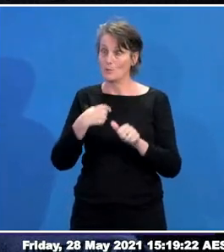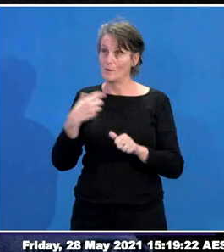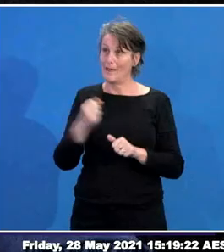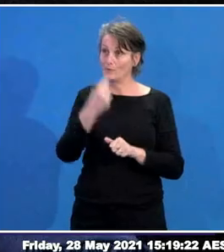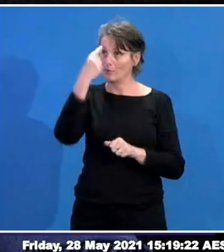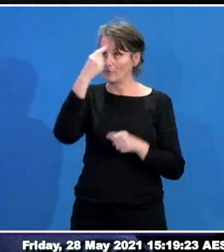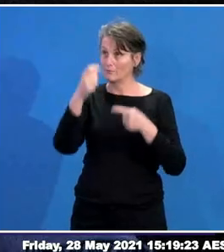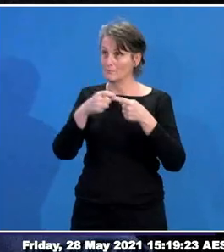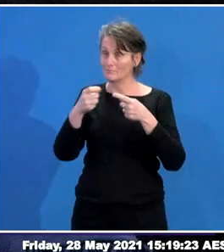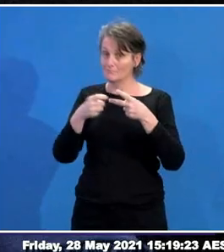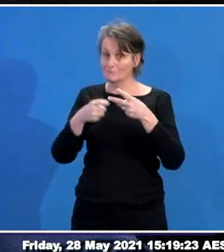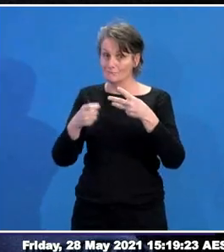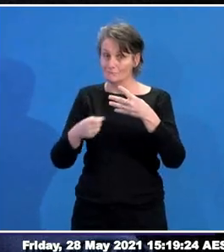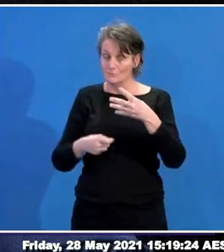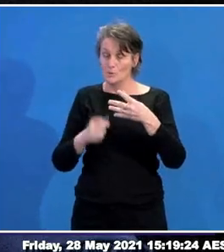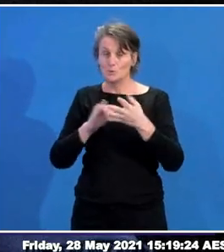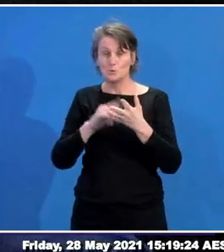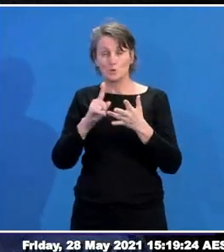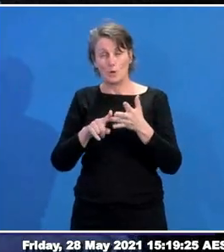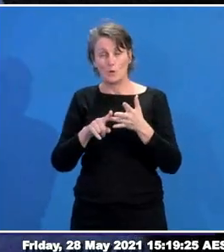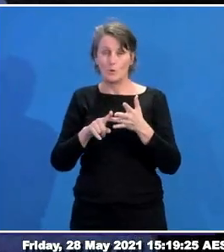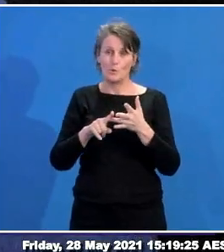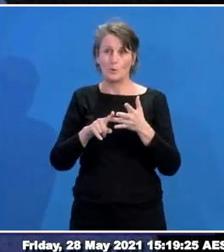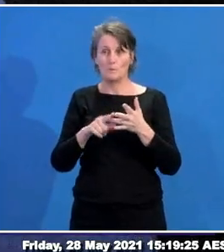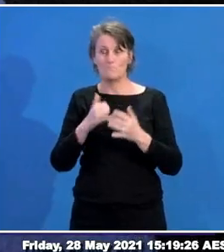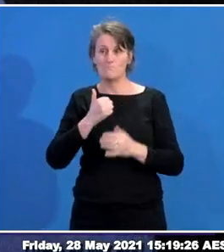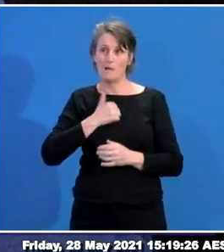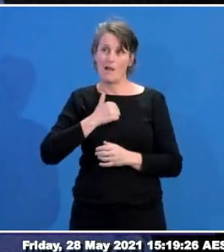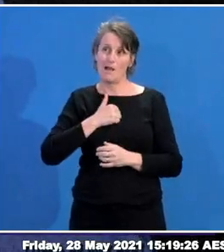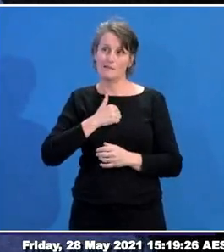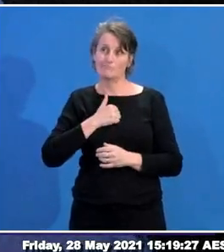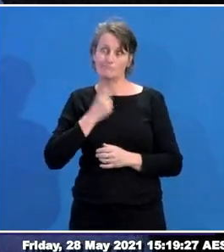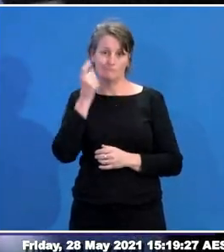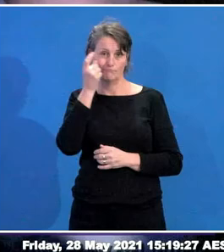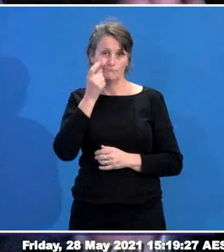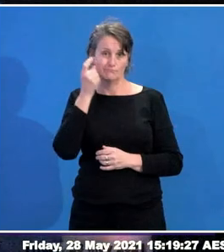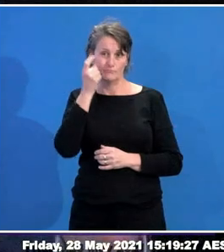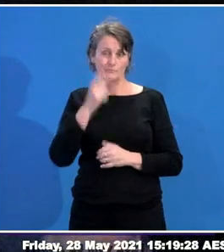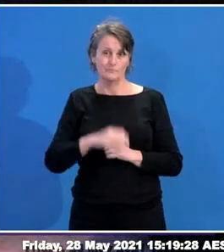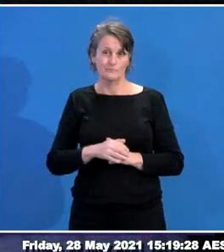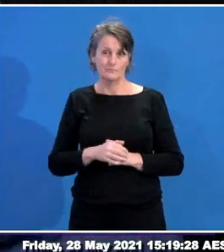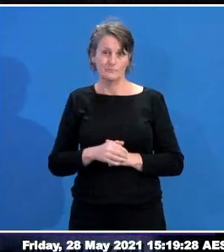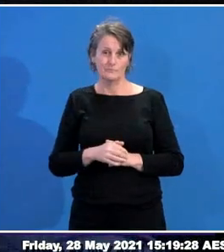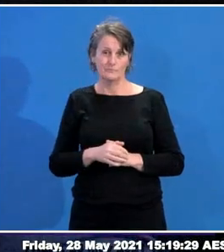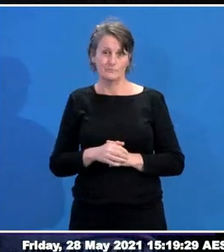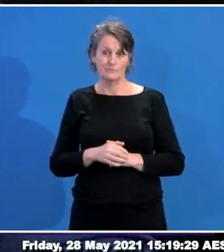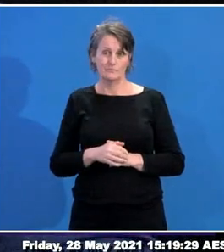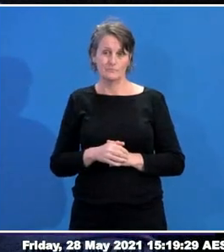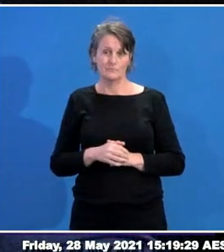So what I would say is that my observations are not intended as a broad brush.